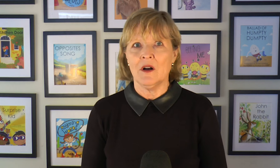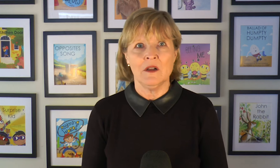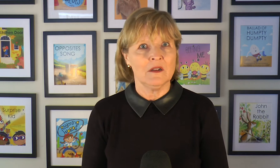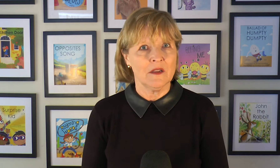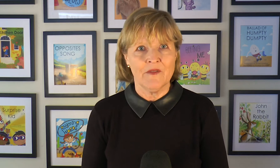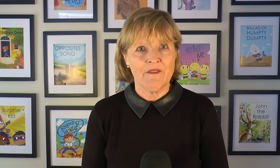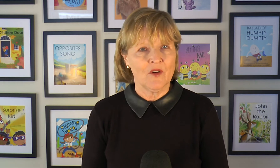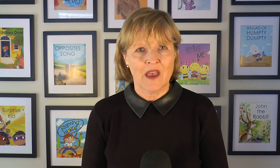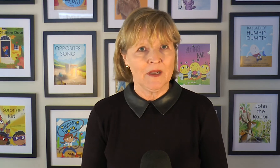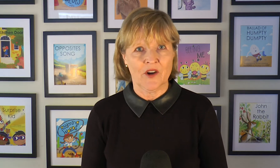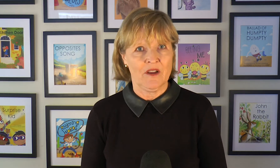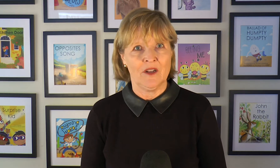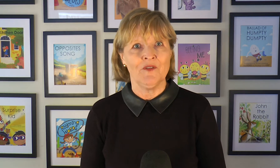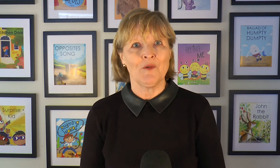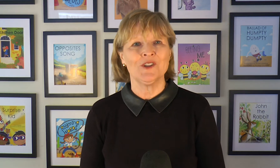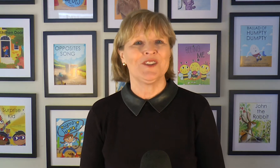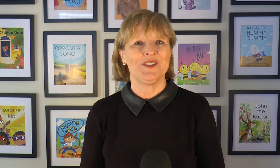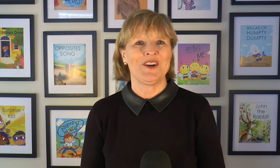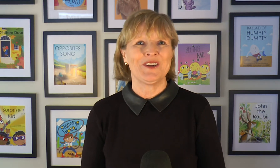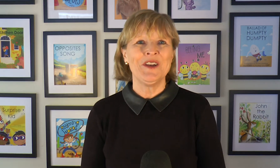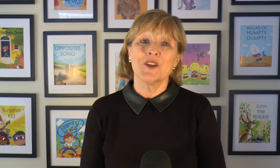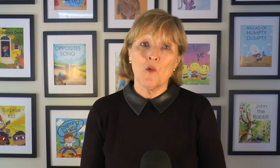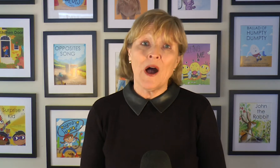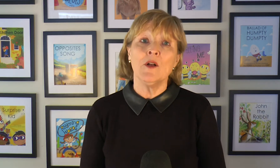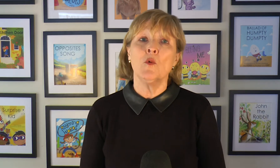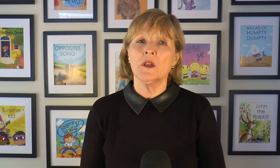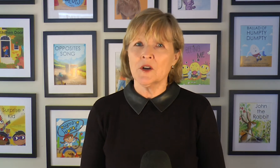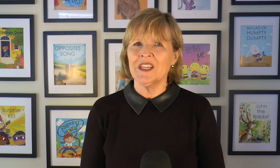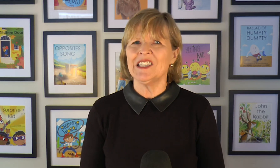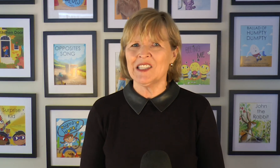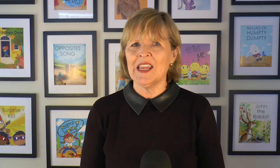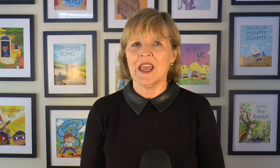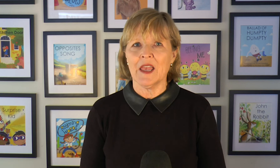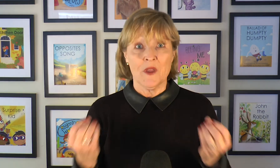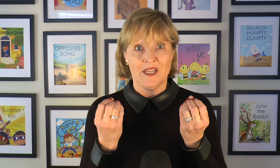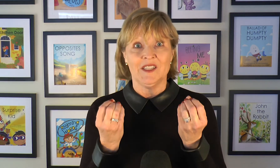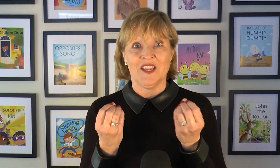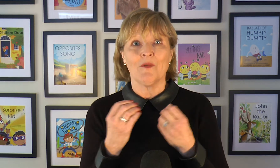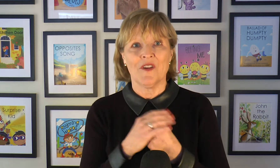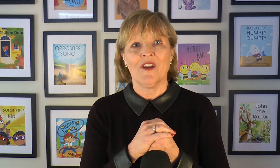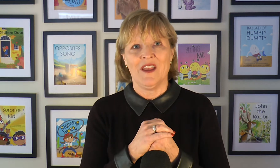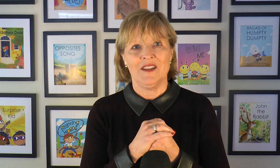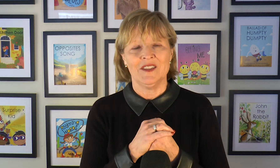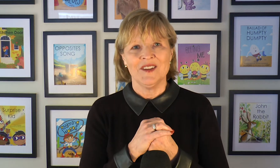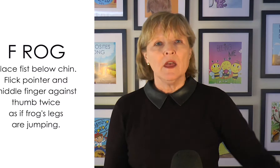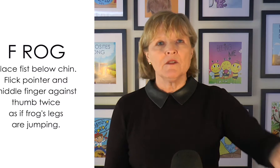all of that vocabulary - all of the words in the song. So, while we're learning to sing, we can "sing it with our hands."